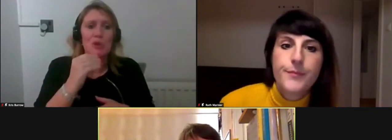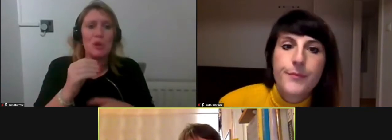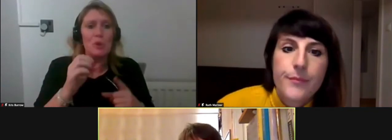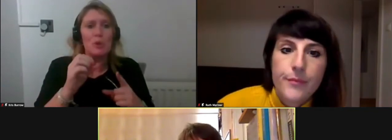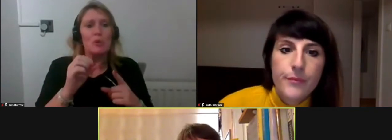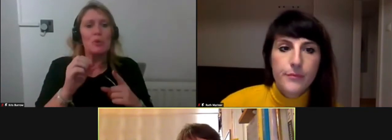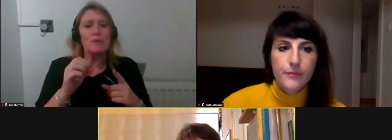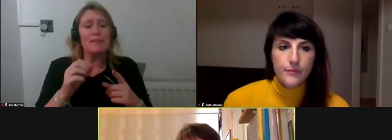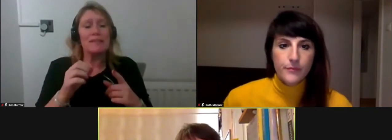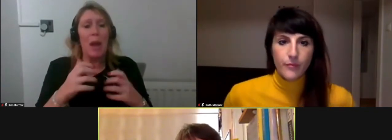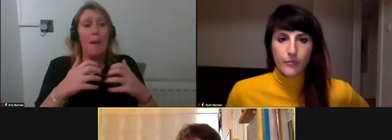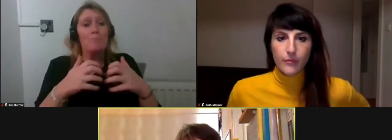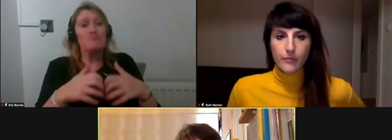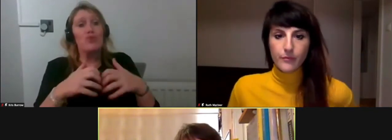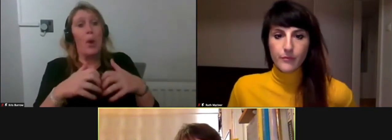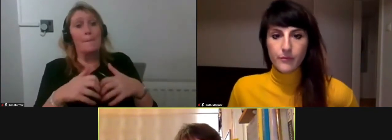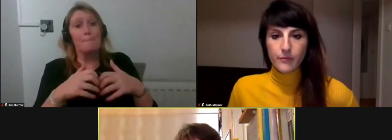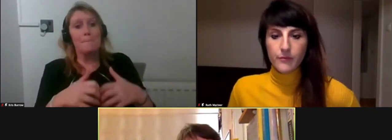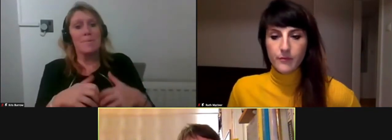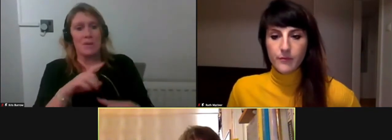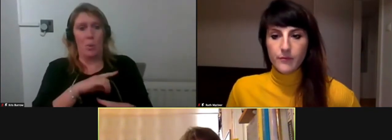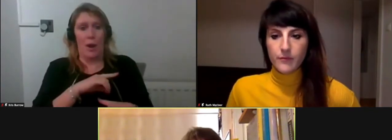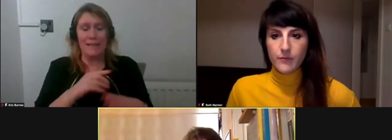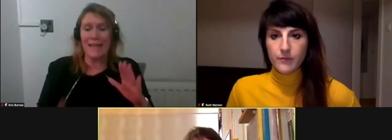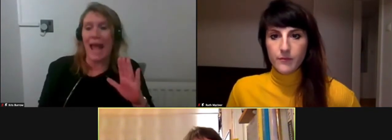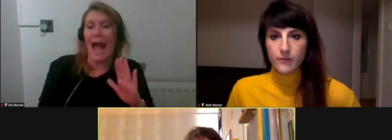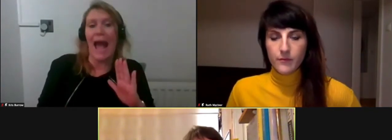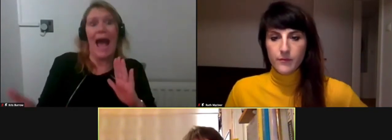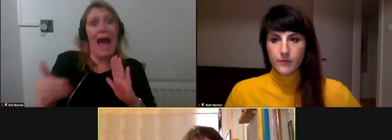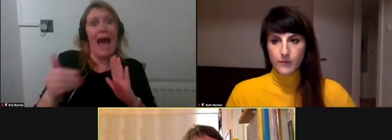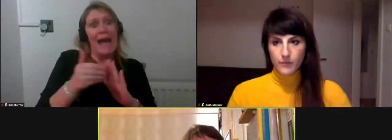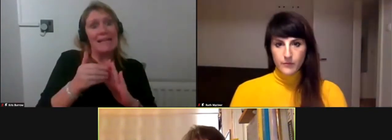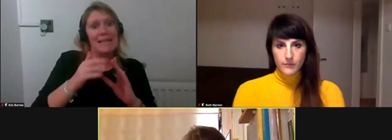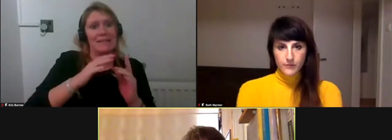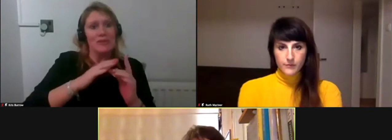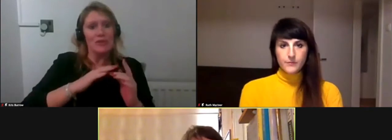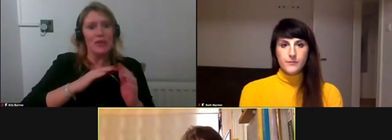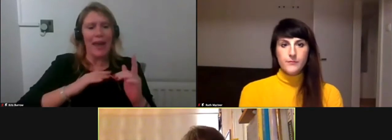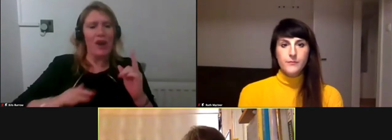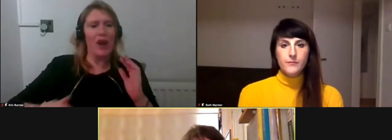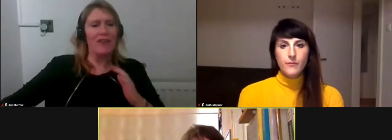add to the atmosphere of something, rather than being quite as prescriptive as having